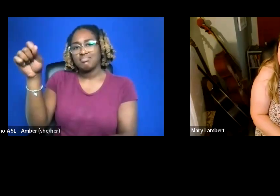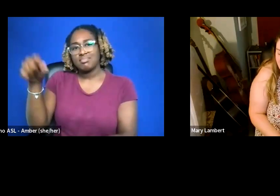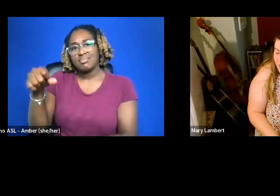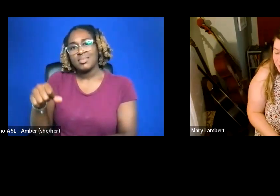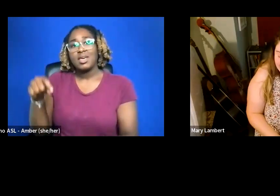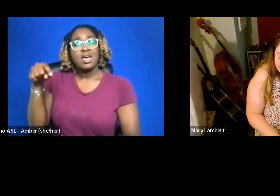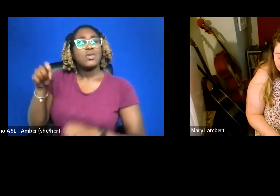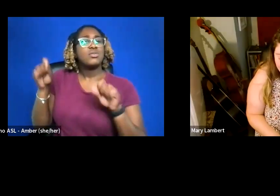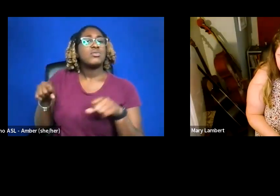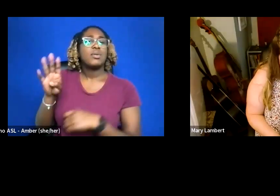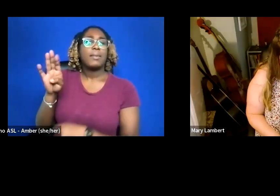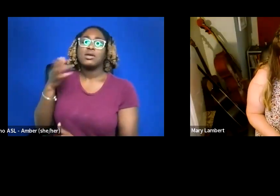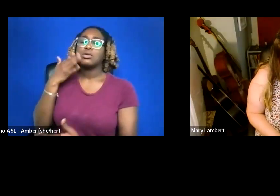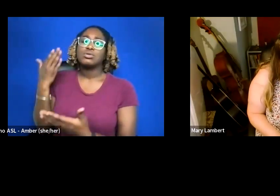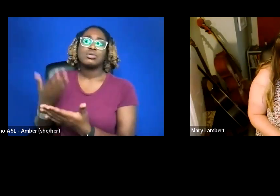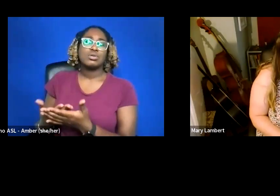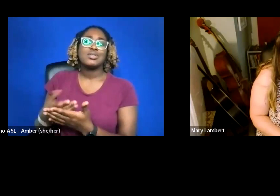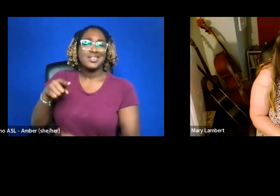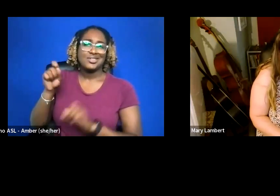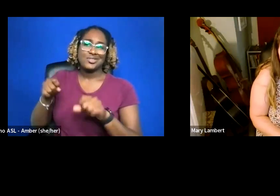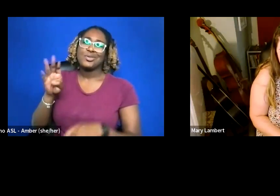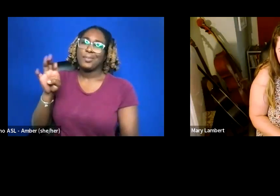This could be good. This could because